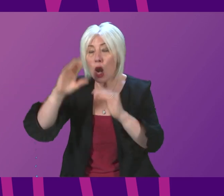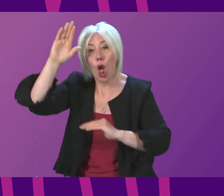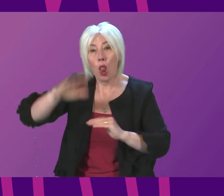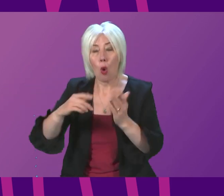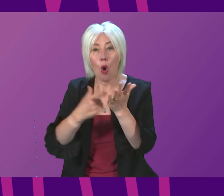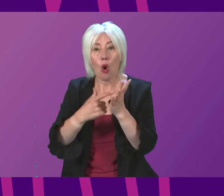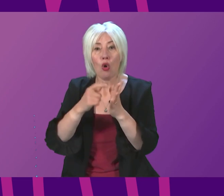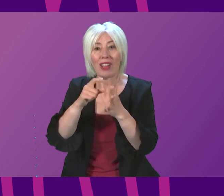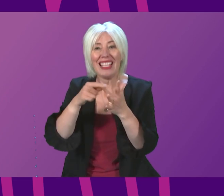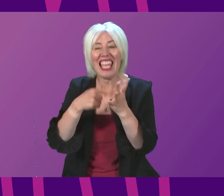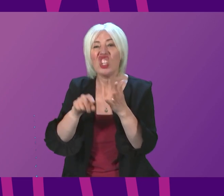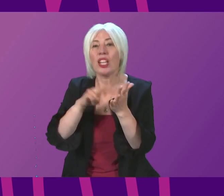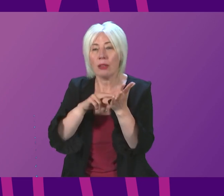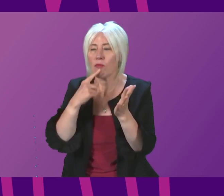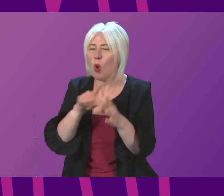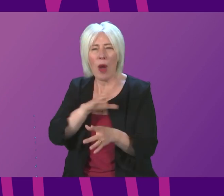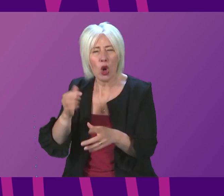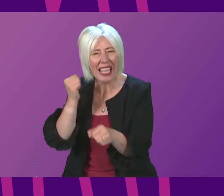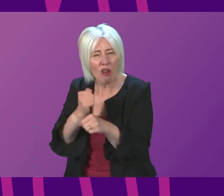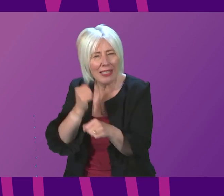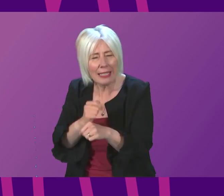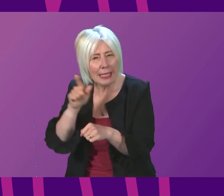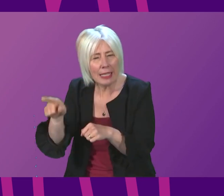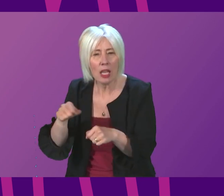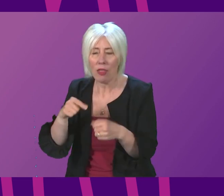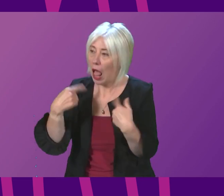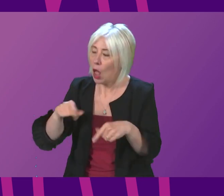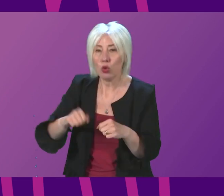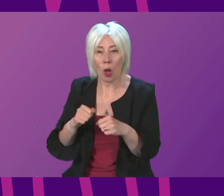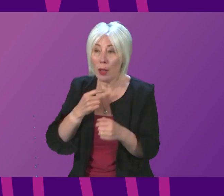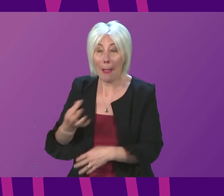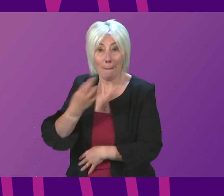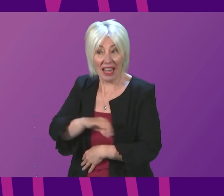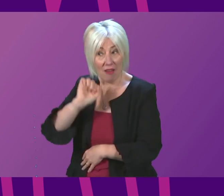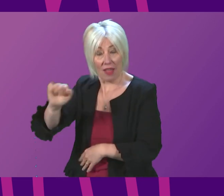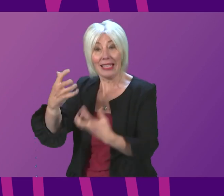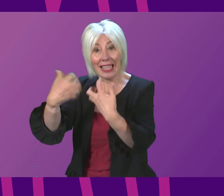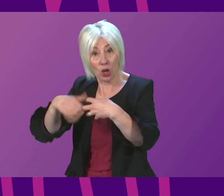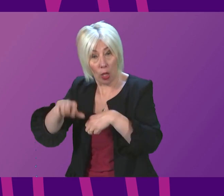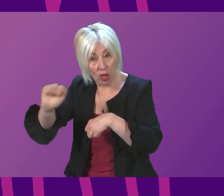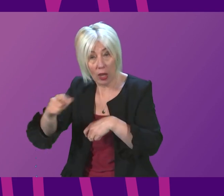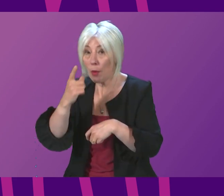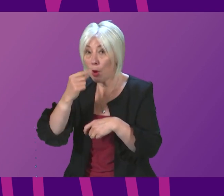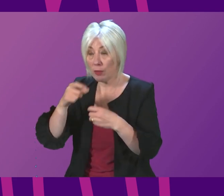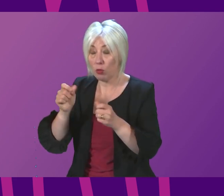Why will the First Minister not give a guarantee that her Government will allow Scotland to benefit from that technology when it becomes commercially available?